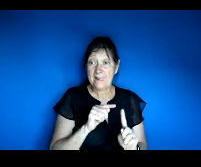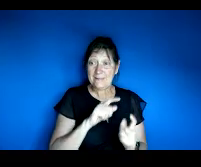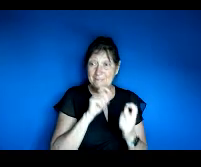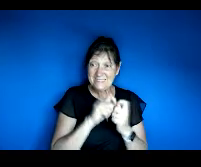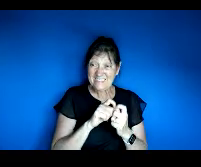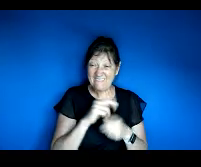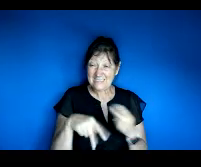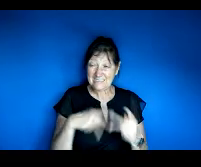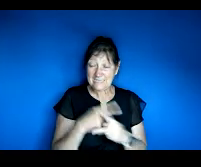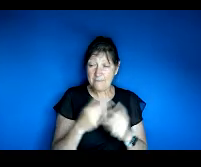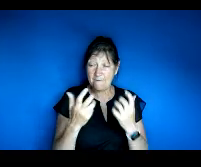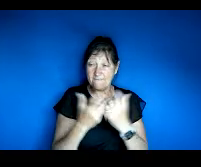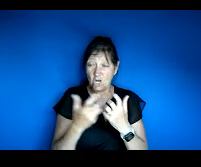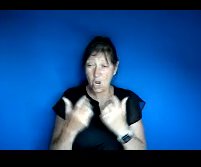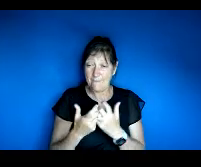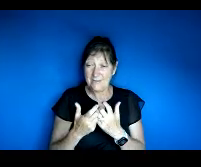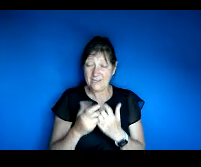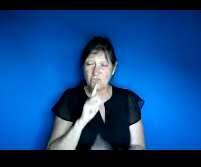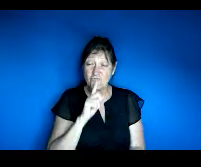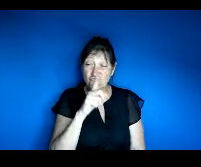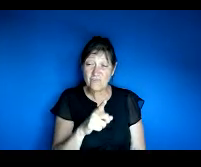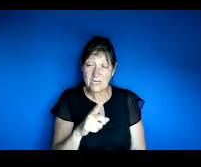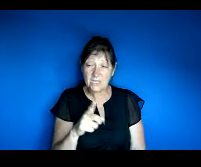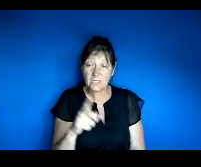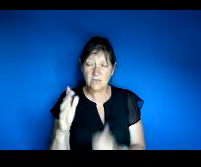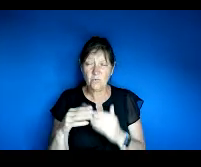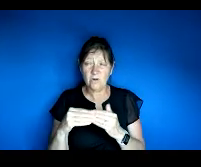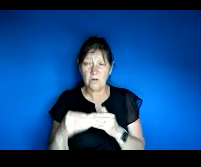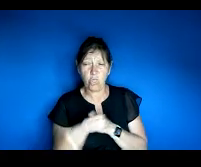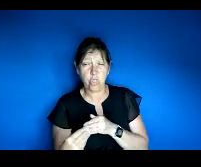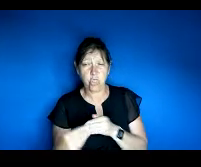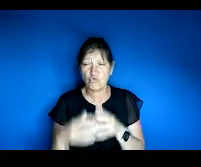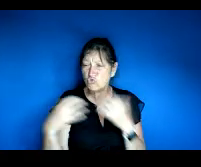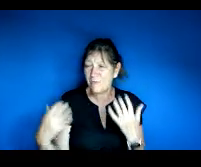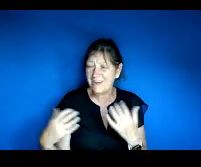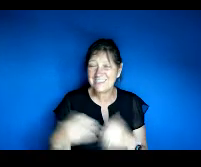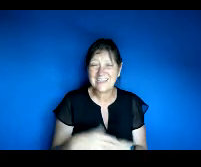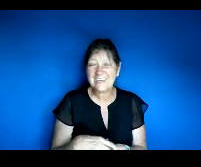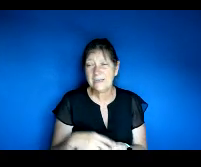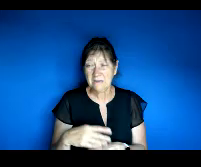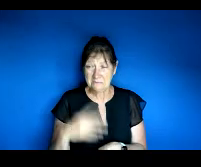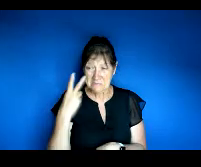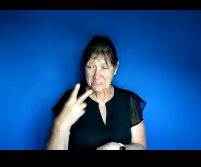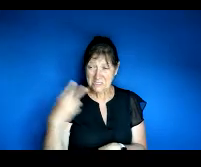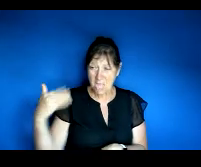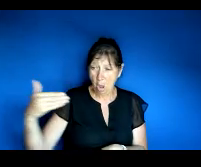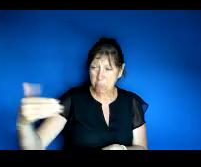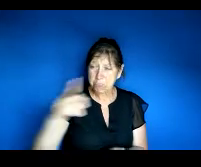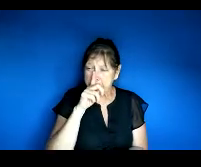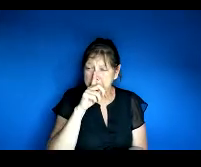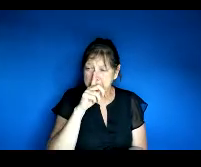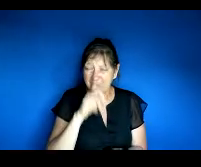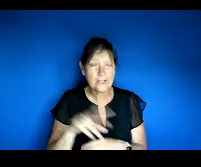of accommodation really compromises that. And again, this is not a common occurrence, but it does come up, and it might be more likely